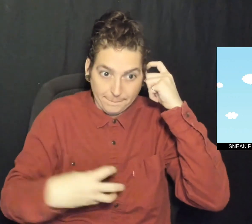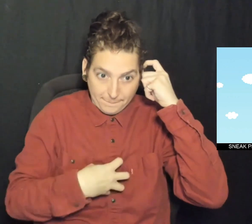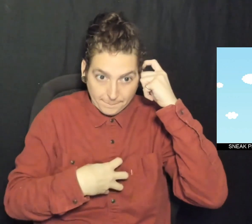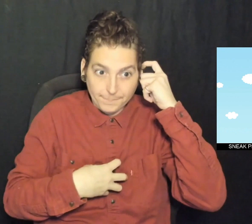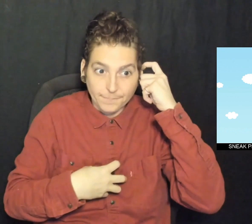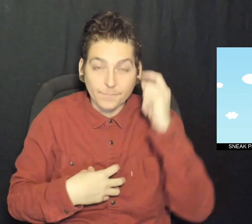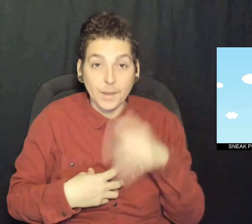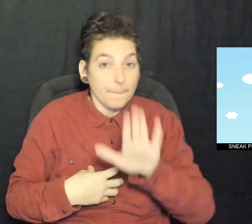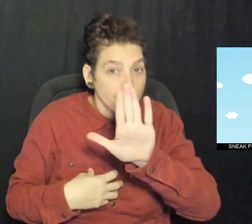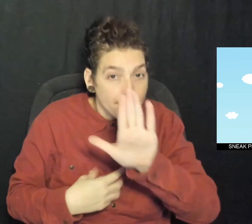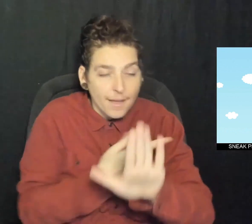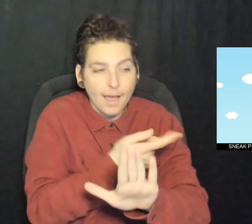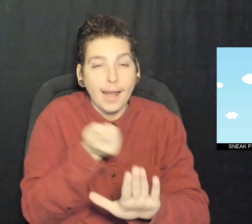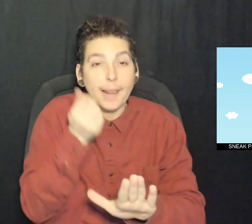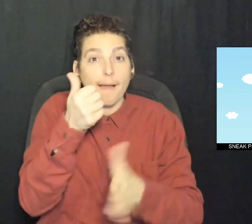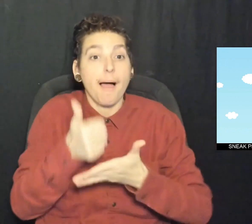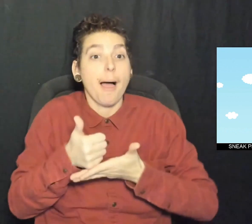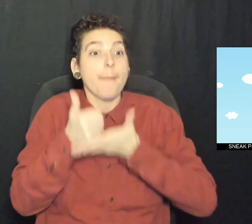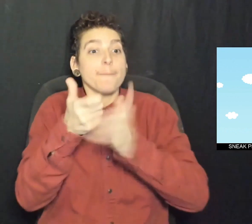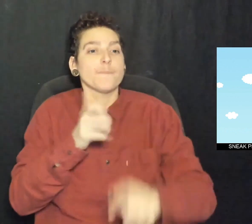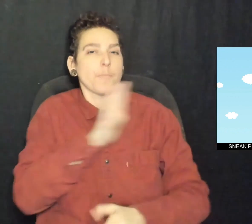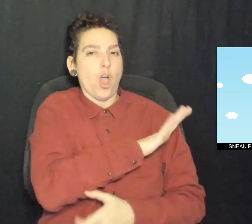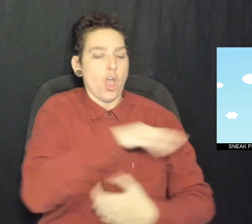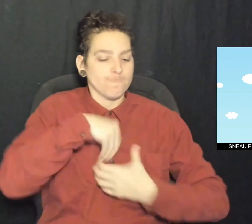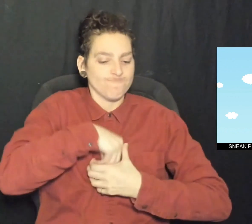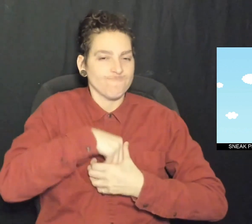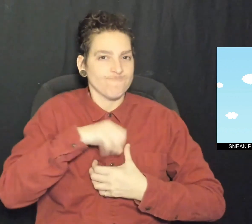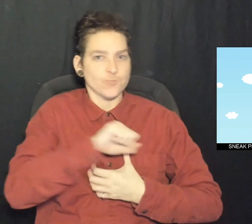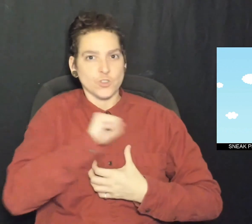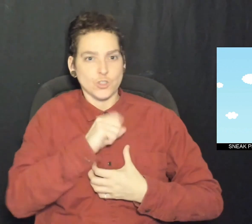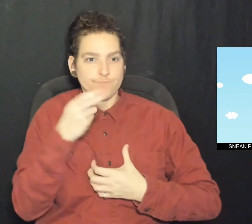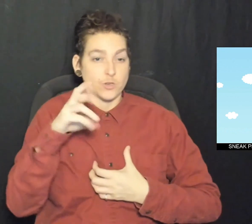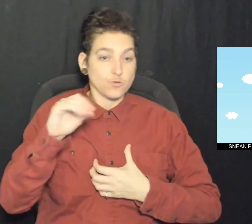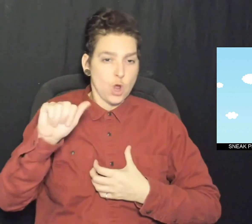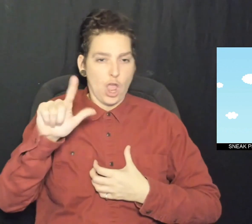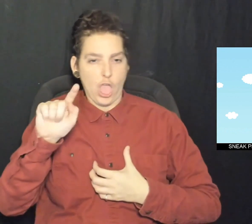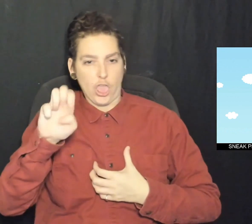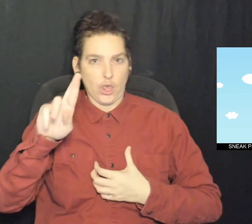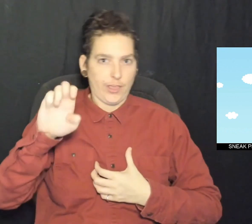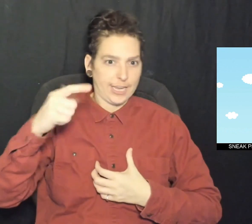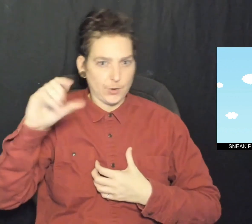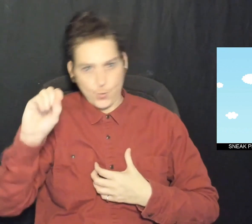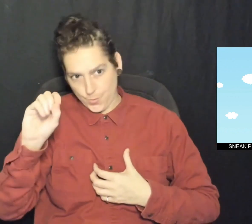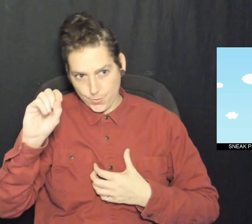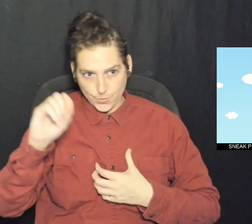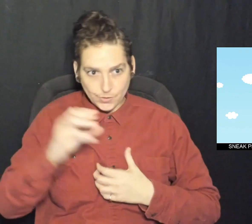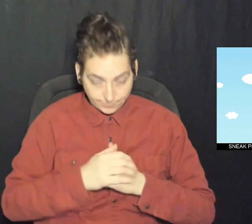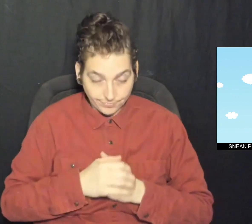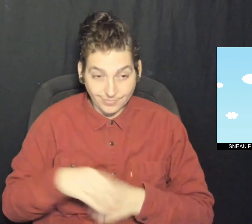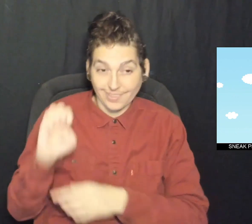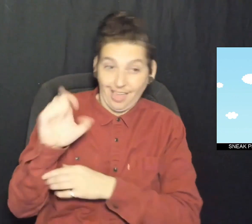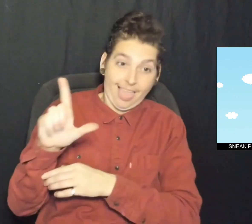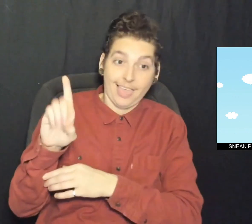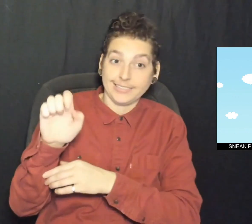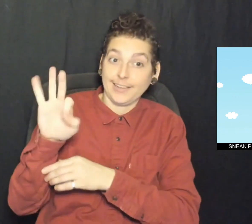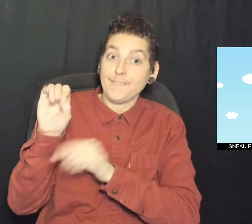aid on her chest but with a little help from her superhero alter ego El Deafo Cece learns